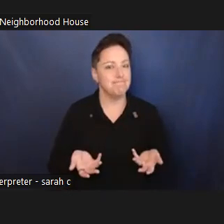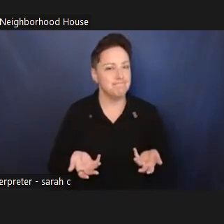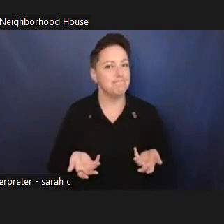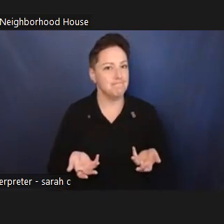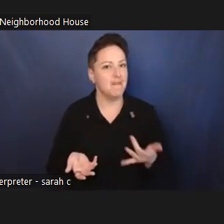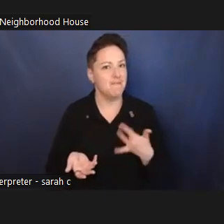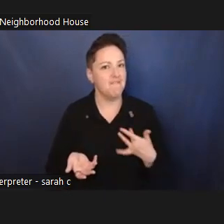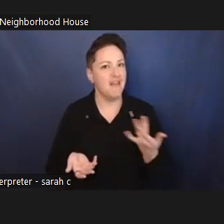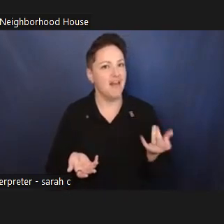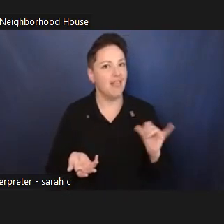silence.